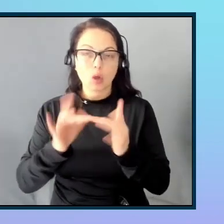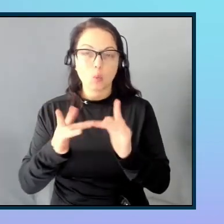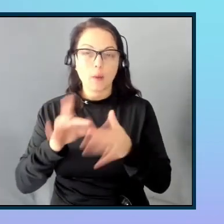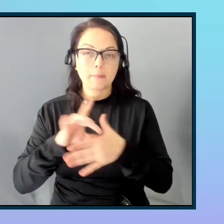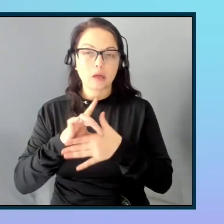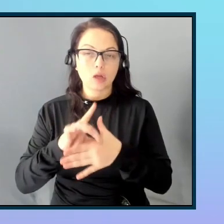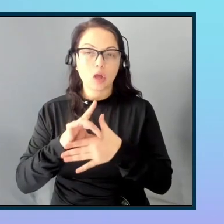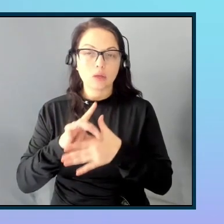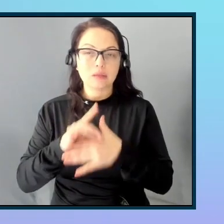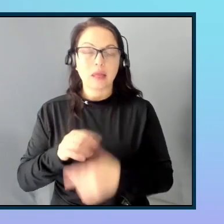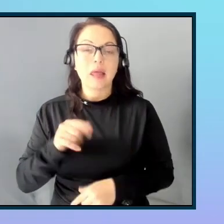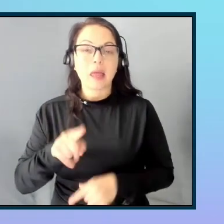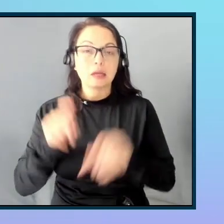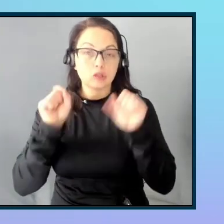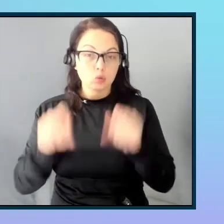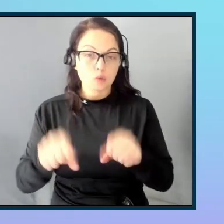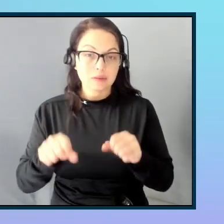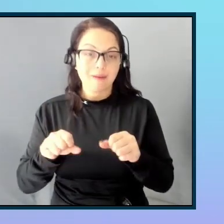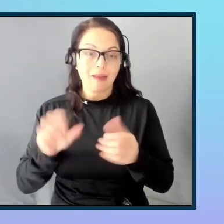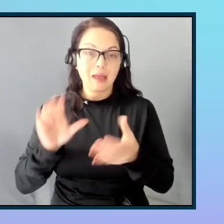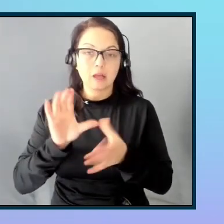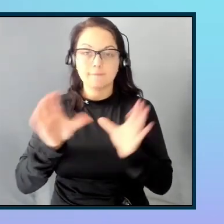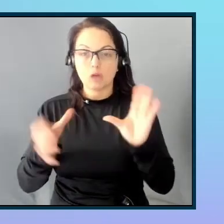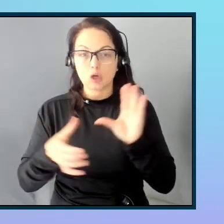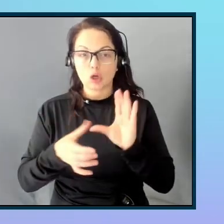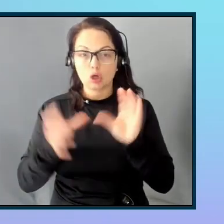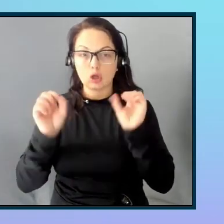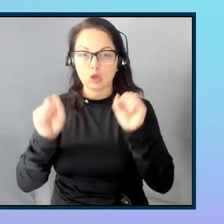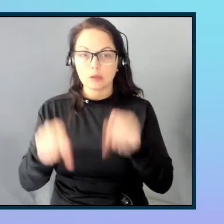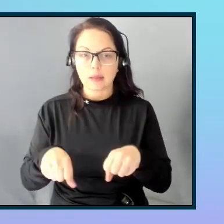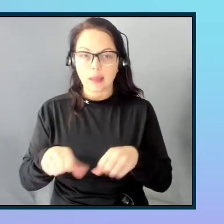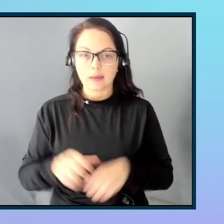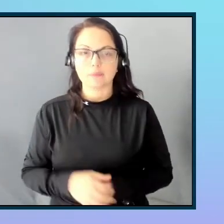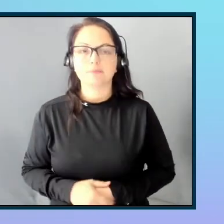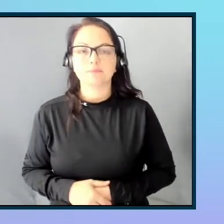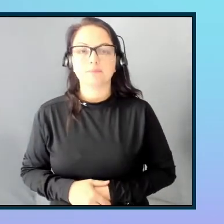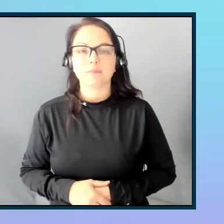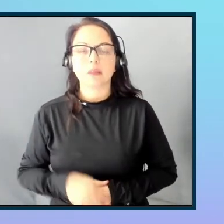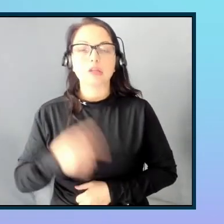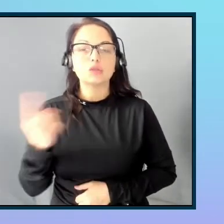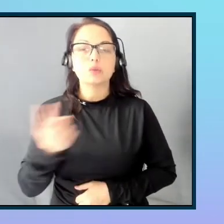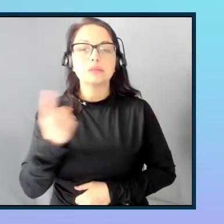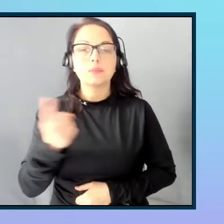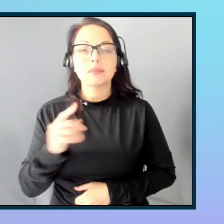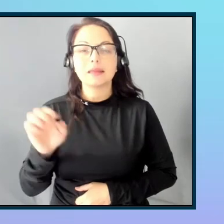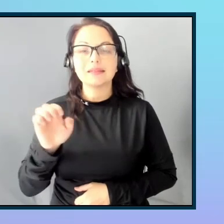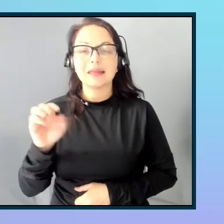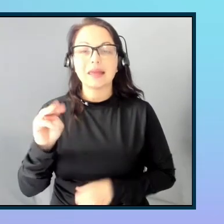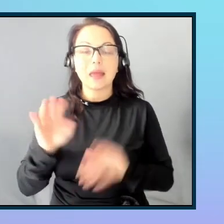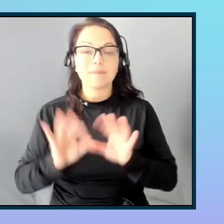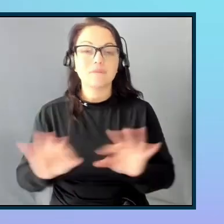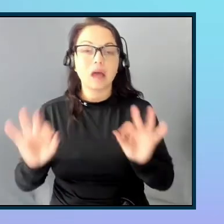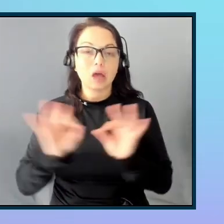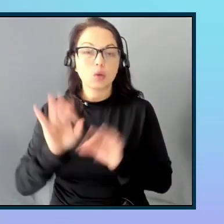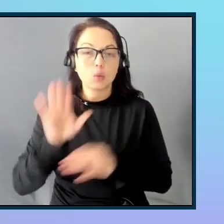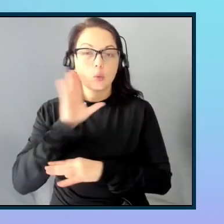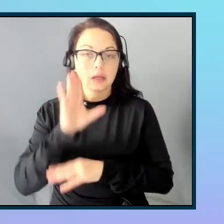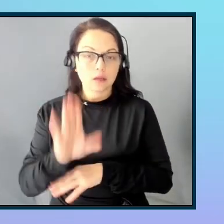And you can easily convert between them. So something that is a certain EM value will also be a certain CSS pixel value.